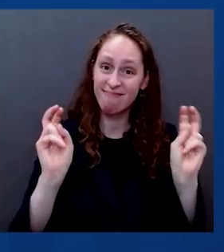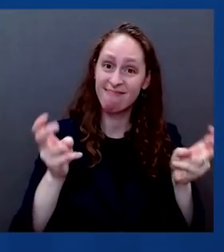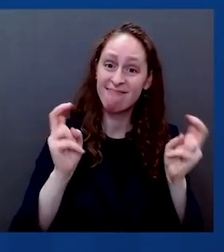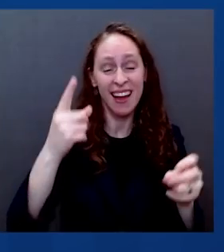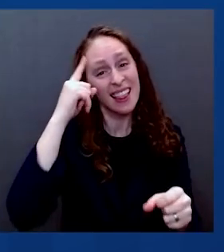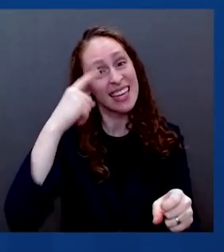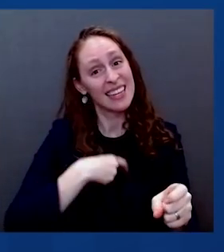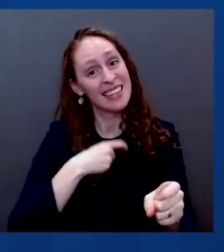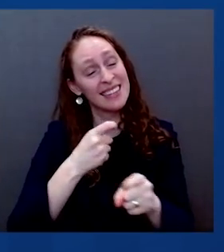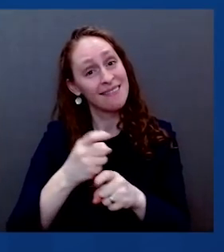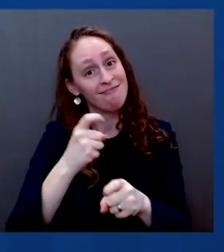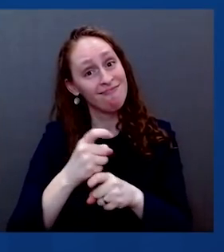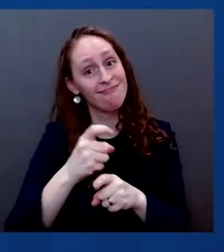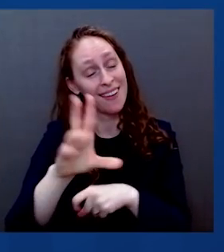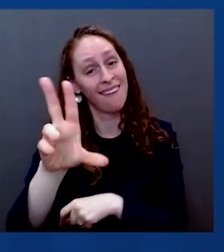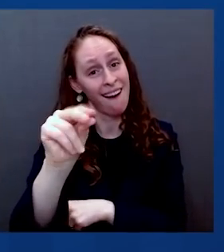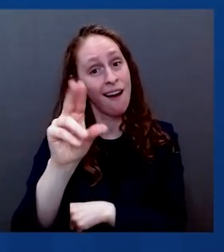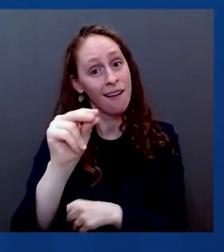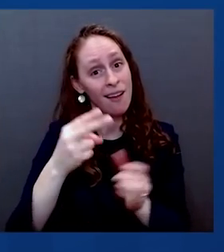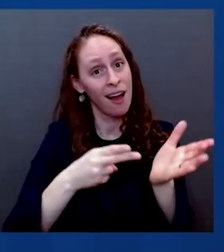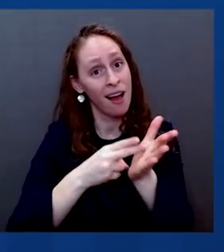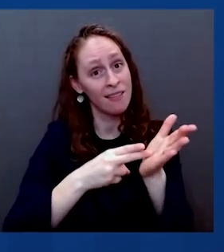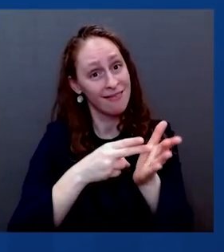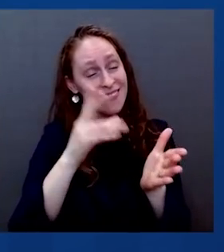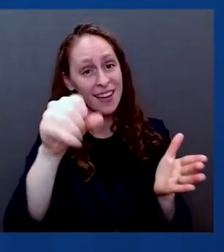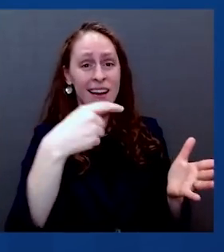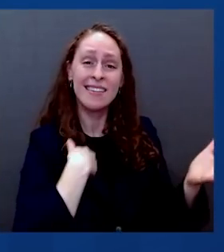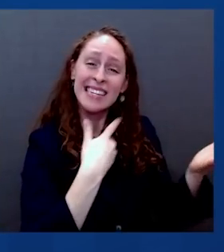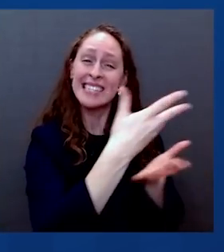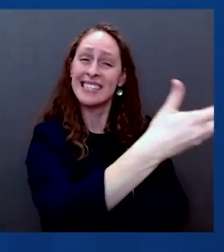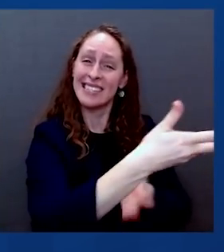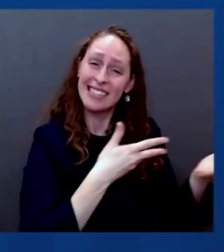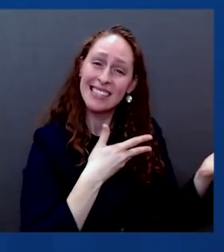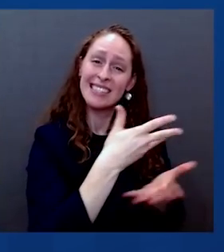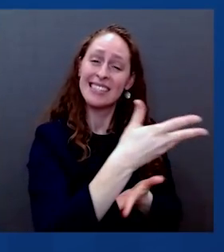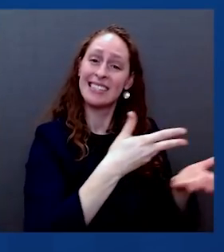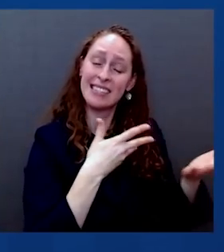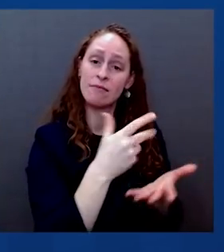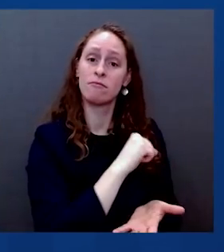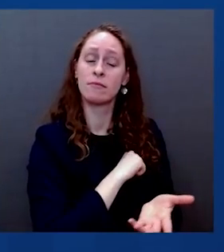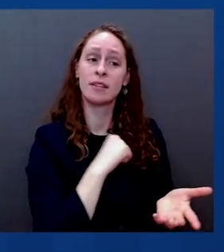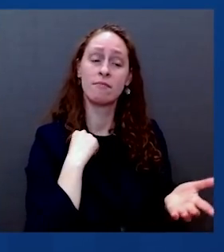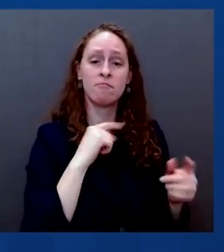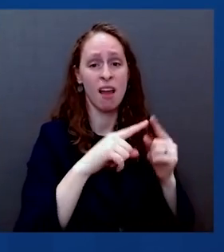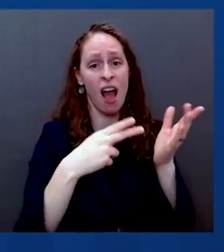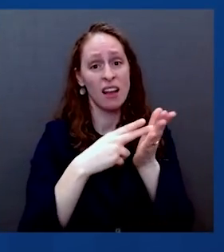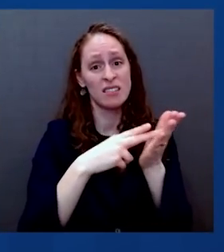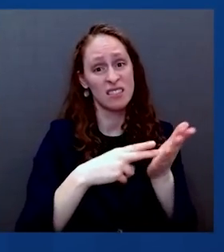Any one can change the outcome. Sadly, the United States Senate --